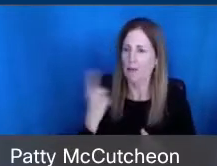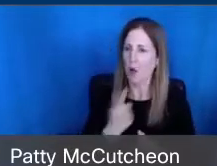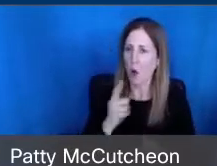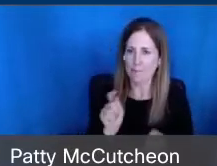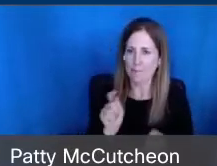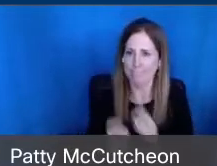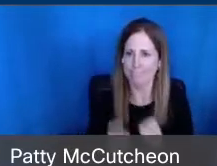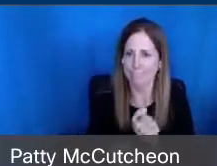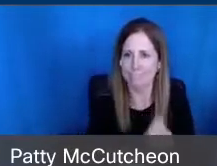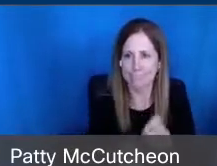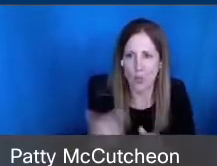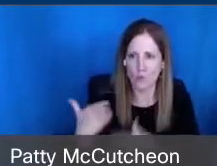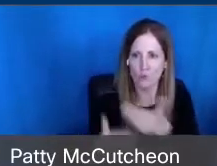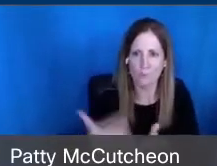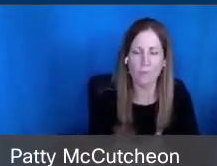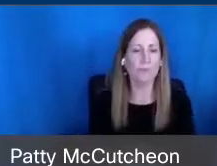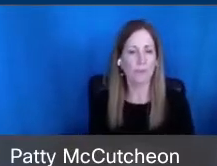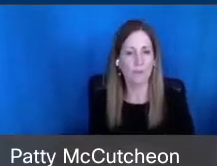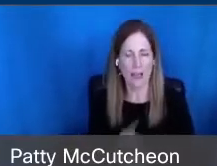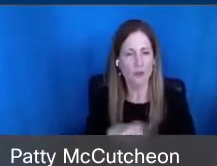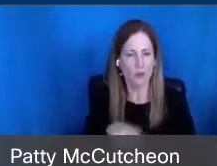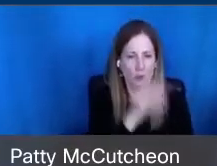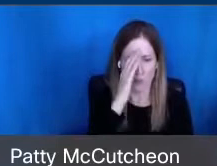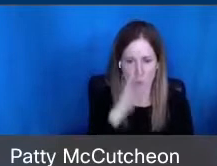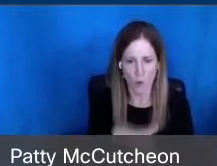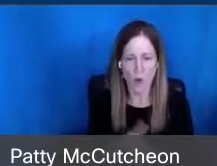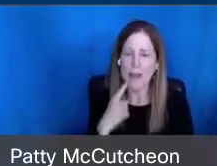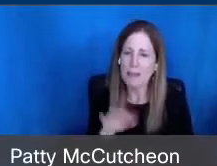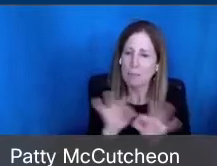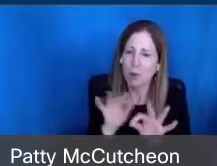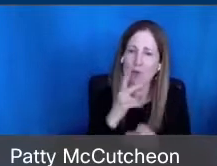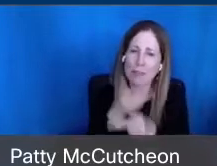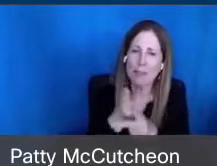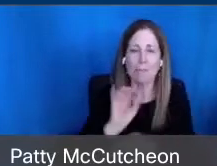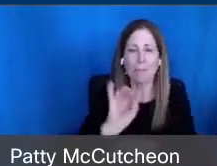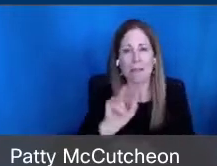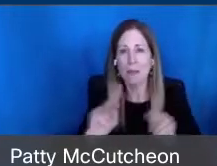And also the need to keep all Minnesotans informed has required more frequent updates than we might do